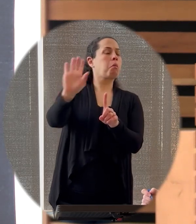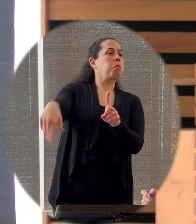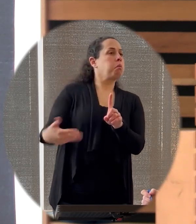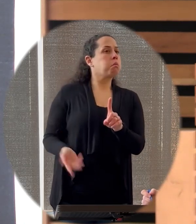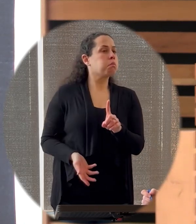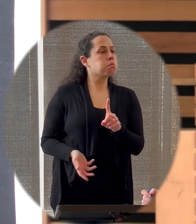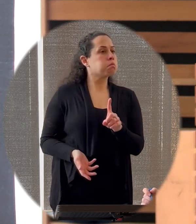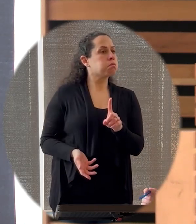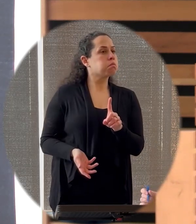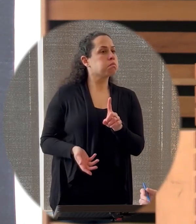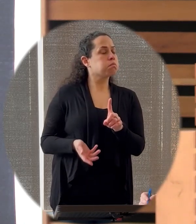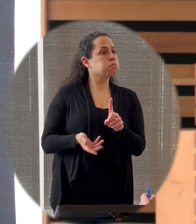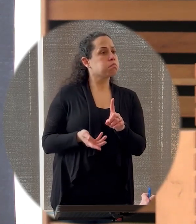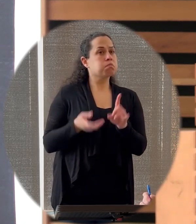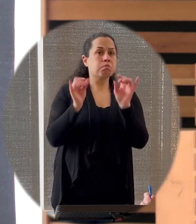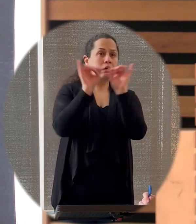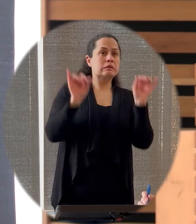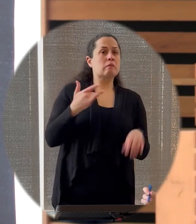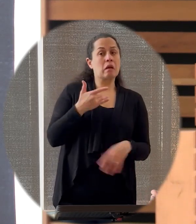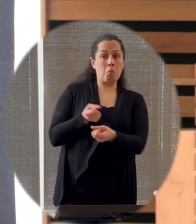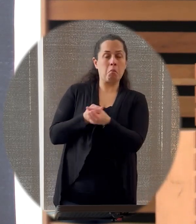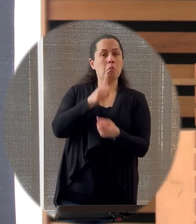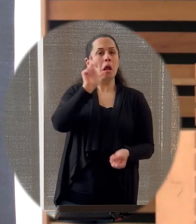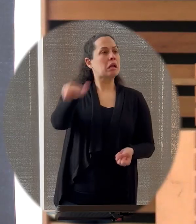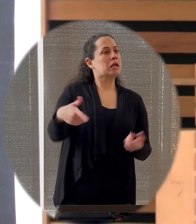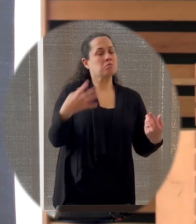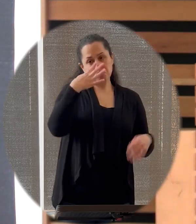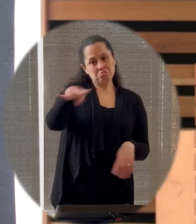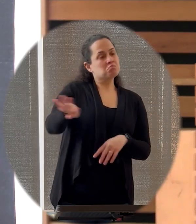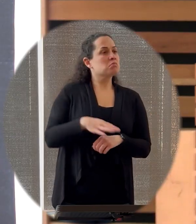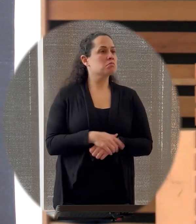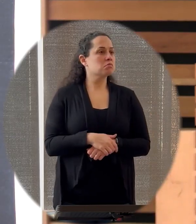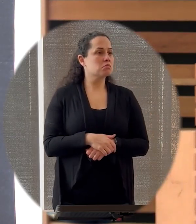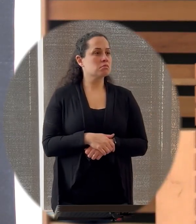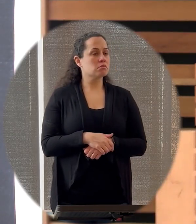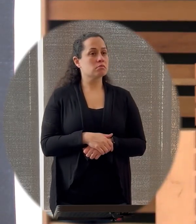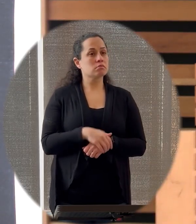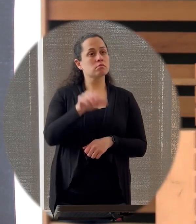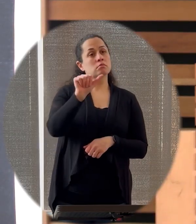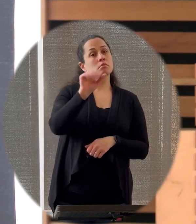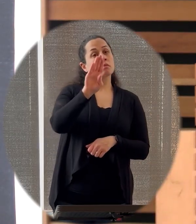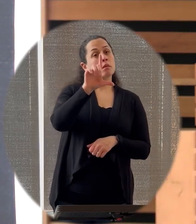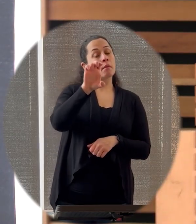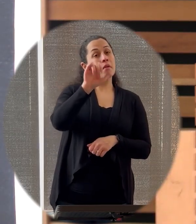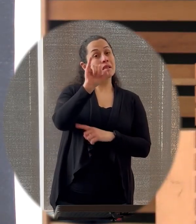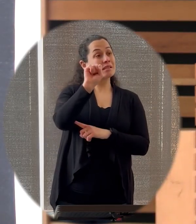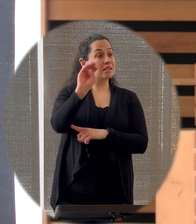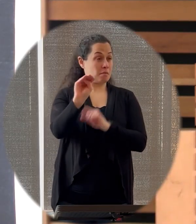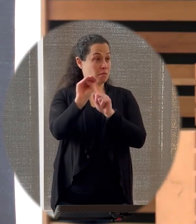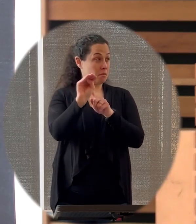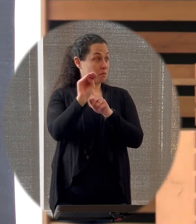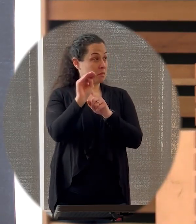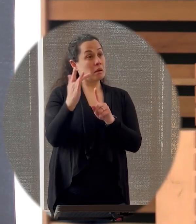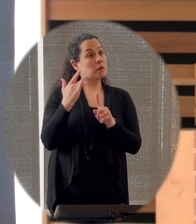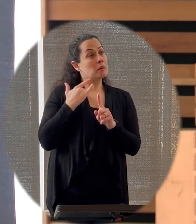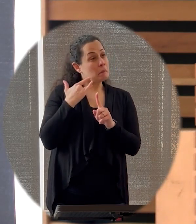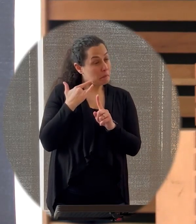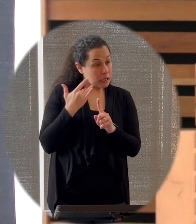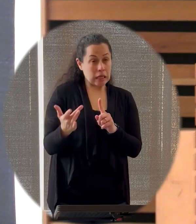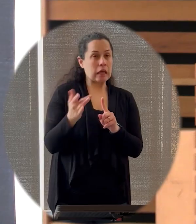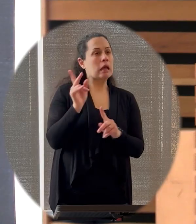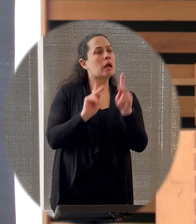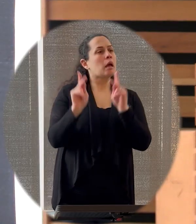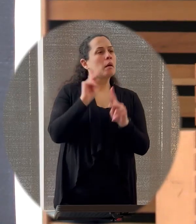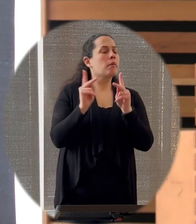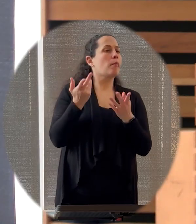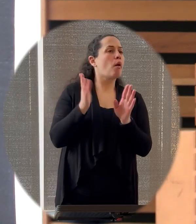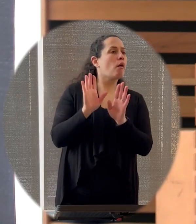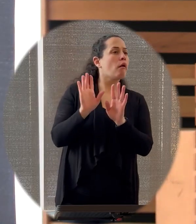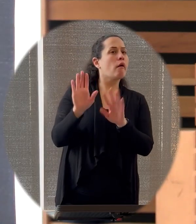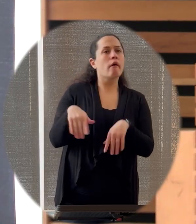feel entirely comfortable disregarding. Ableism continues as the last acceptable prejudice because